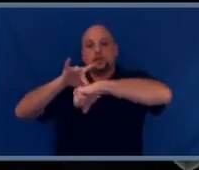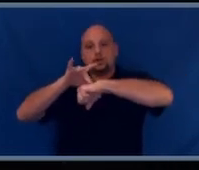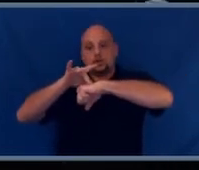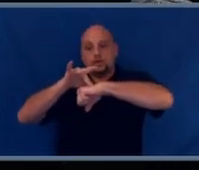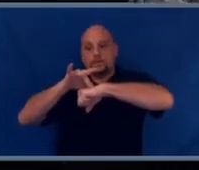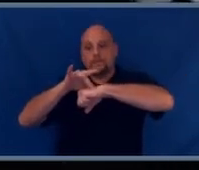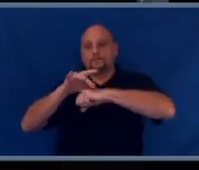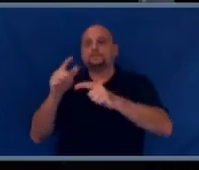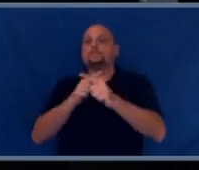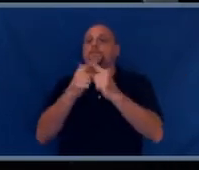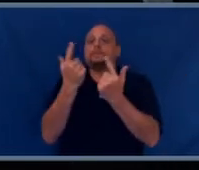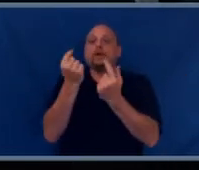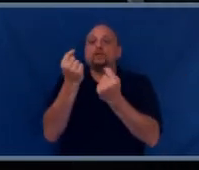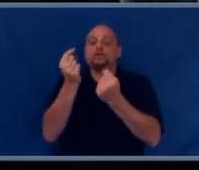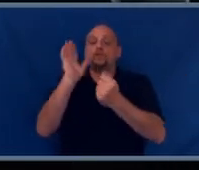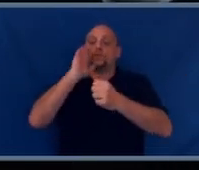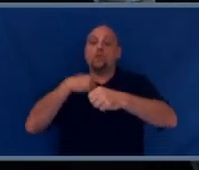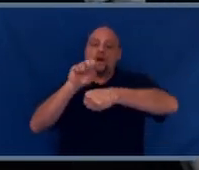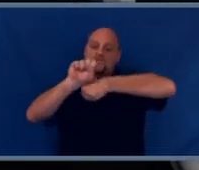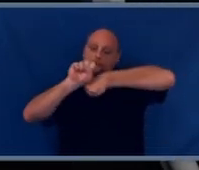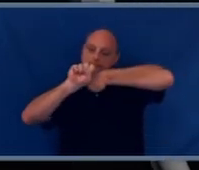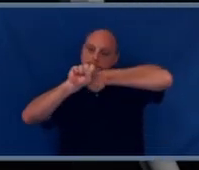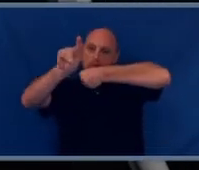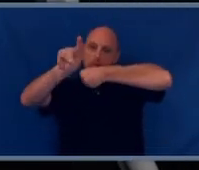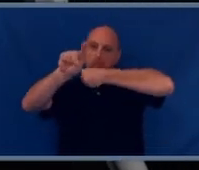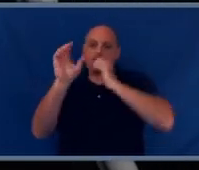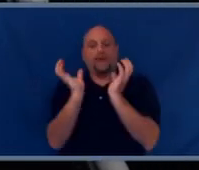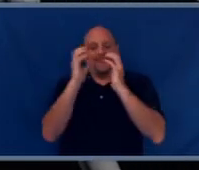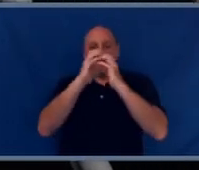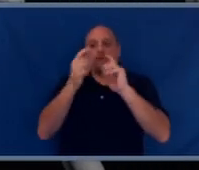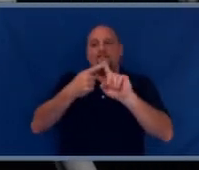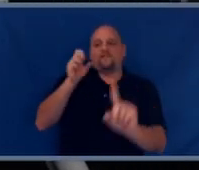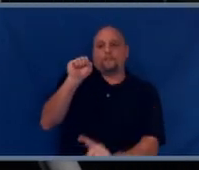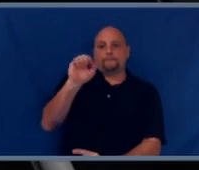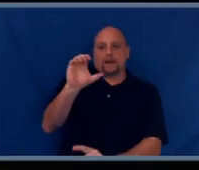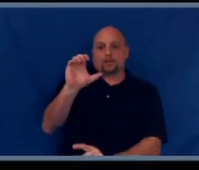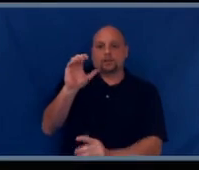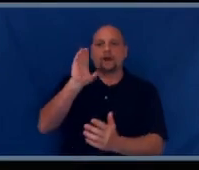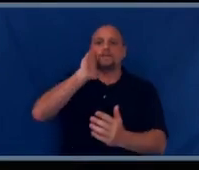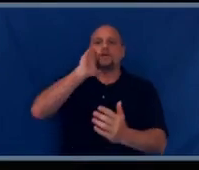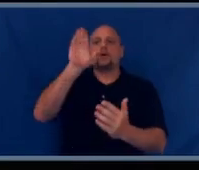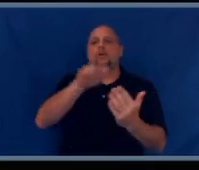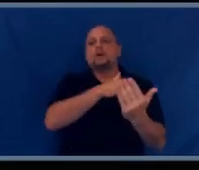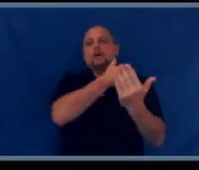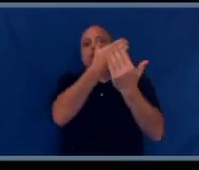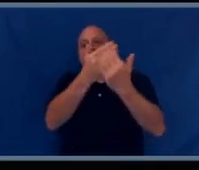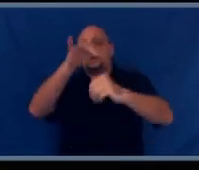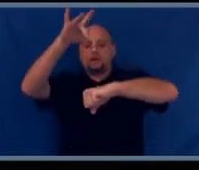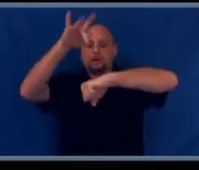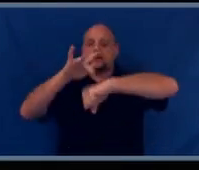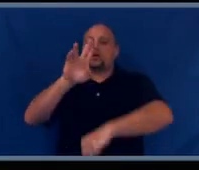THE CAPSULE IS JET SONNED FROM THE SPACECRAFT. LANDING IN THE DESERT.